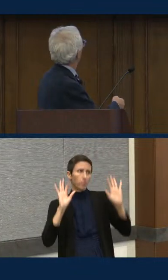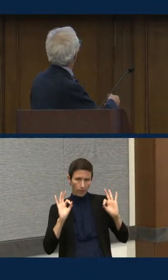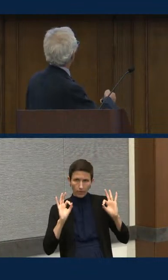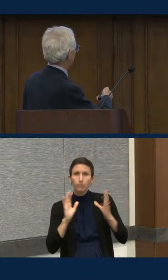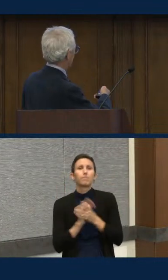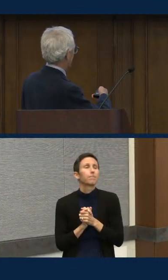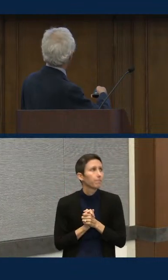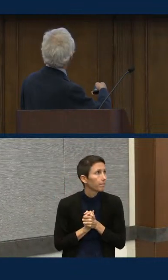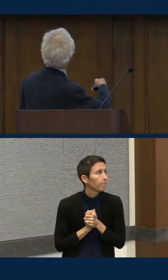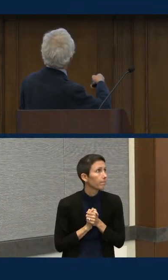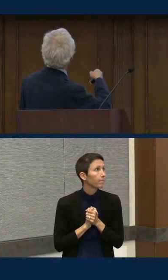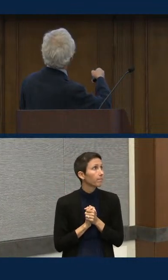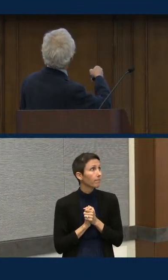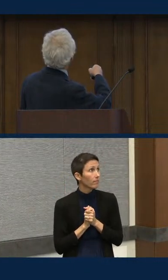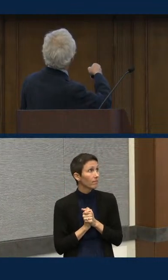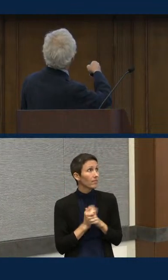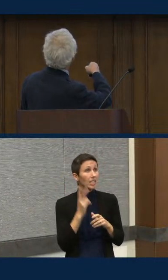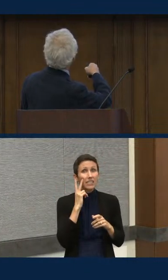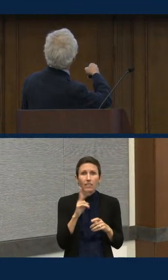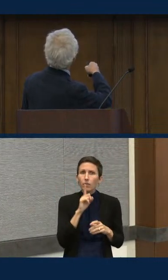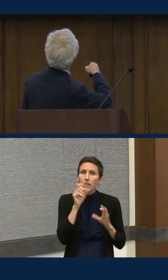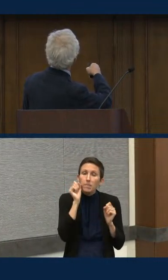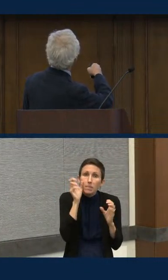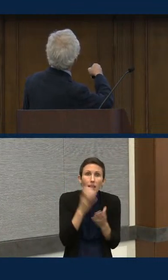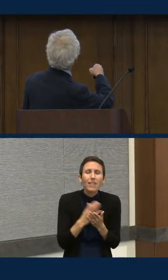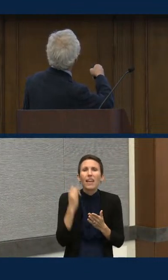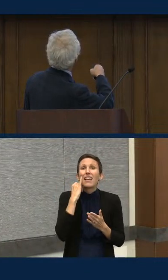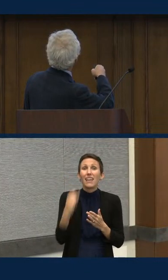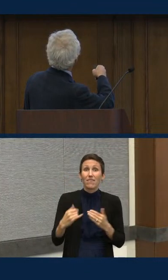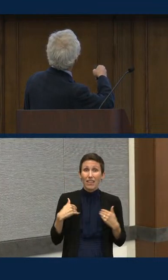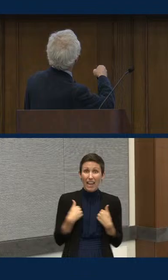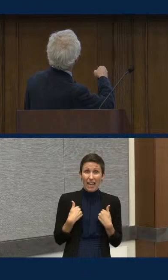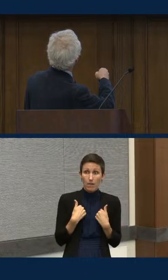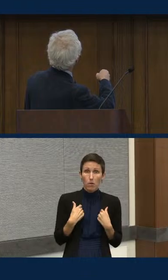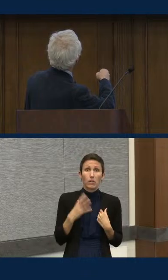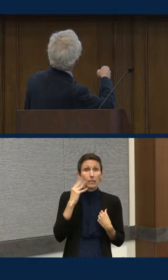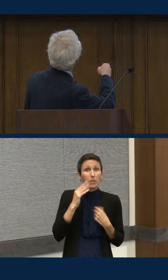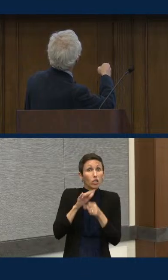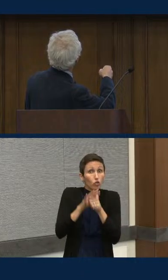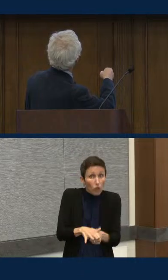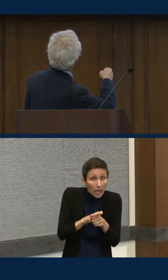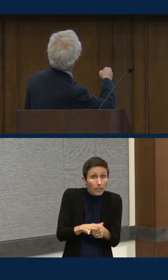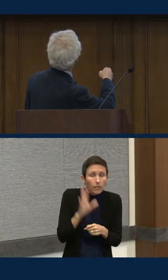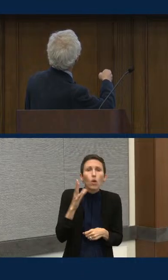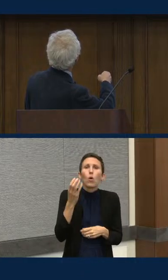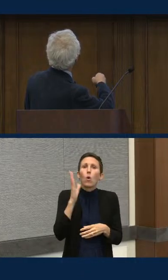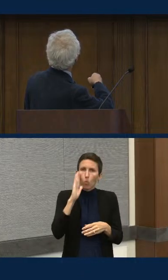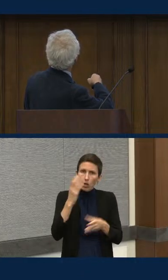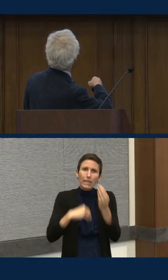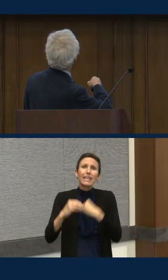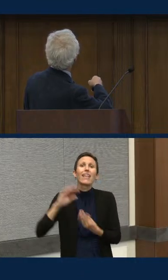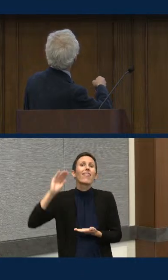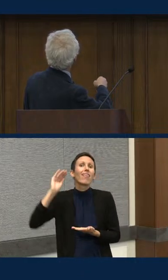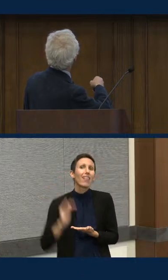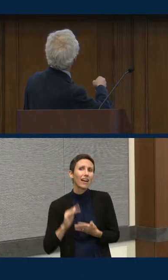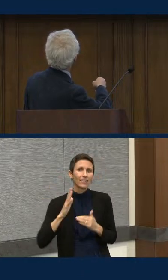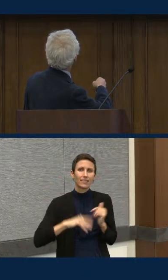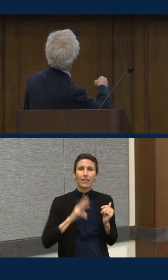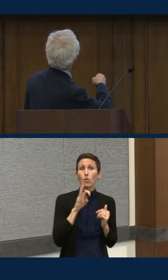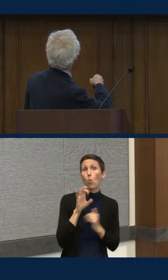some remarkable things. If you stress the animal it will eat less than a wild type animal.